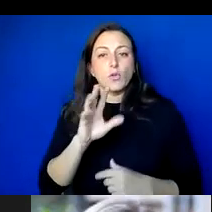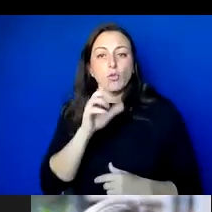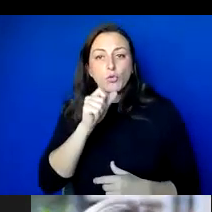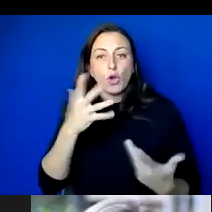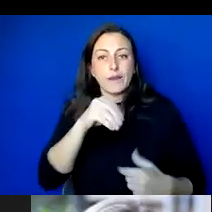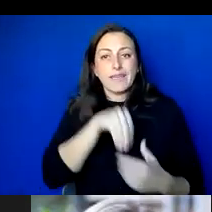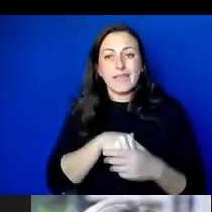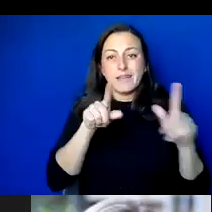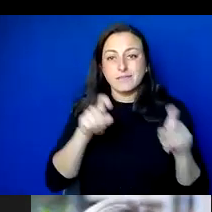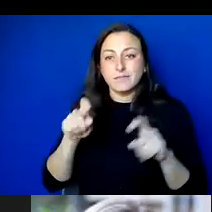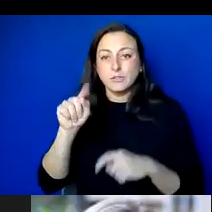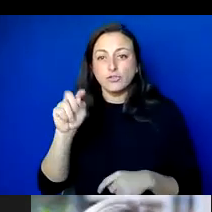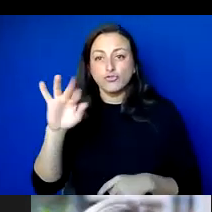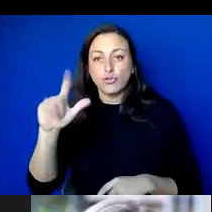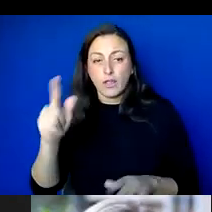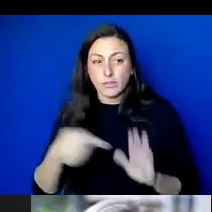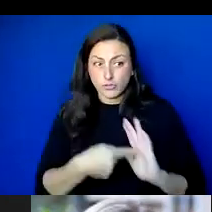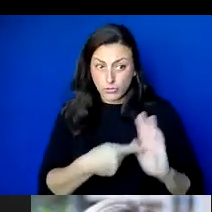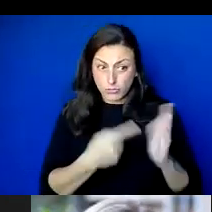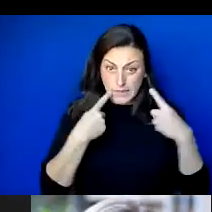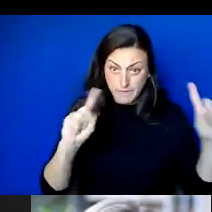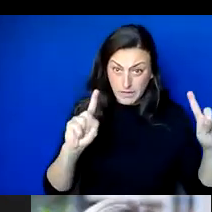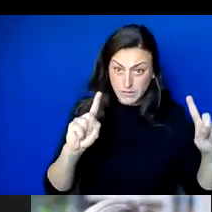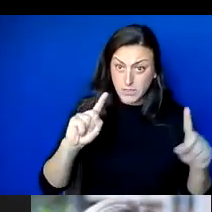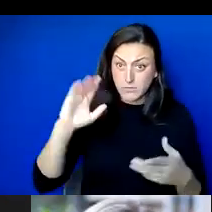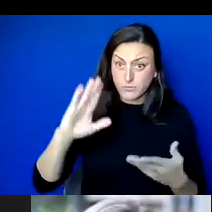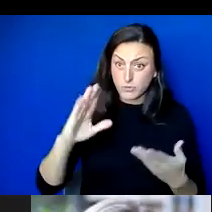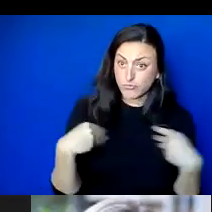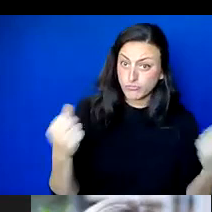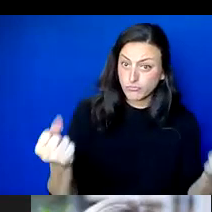effective they were and how safe they were. And so, they aren't really for everybody.